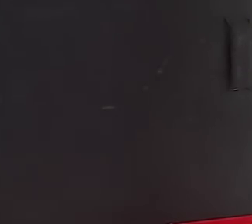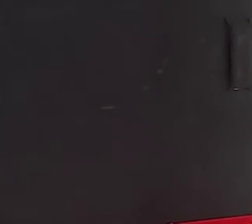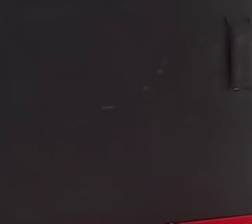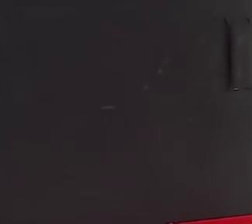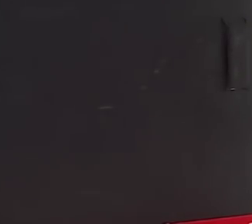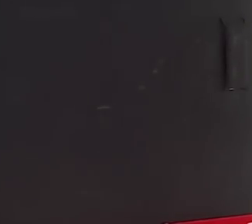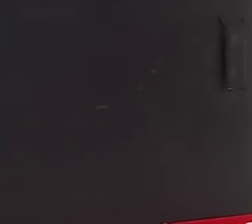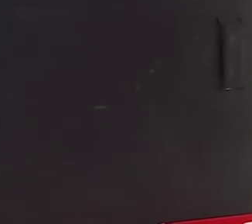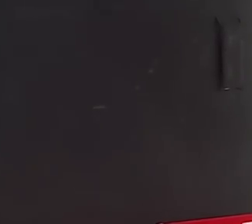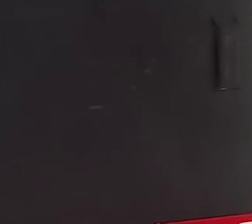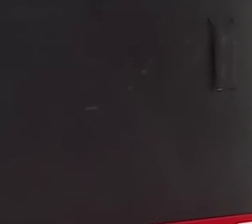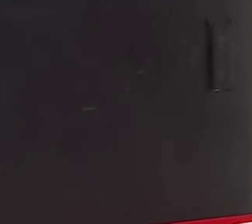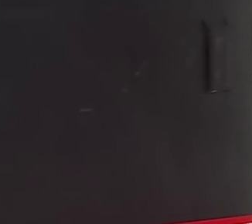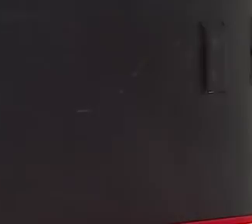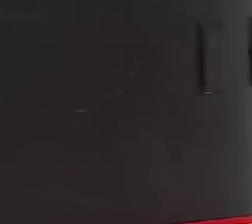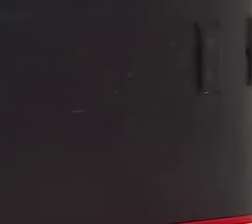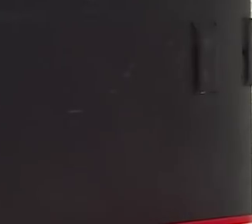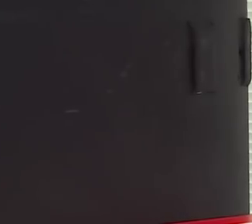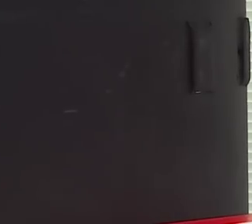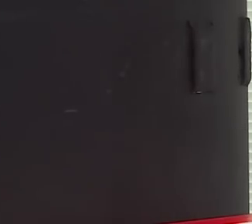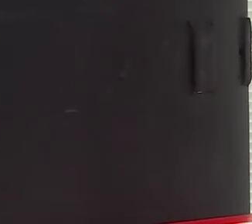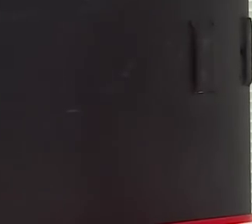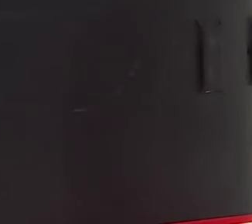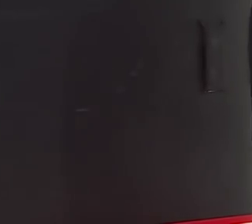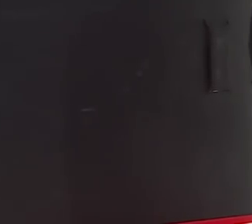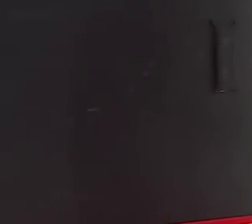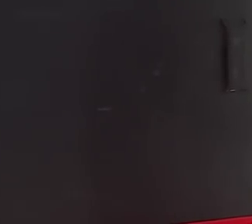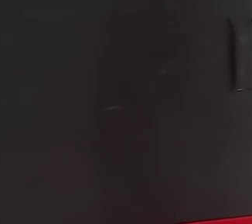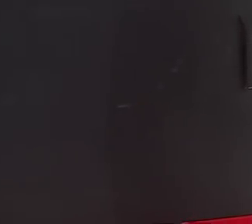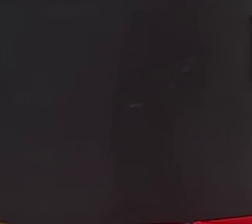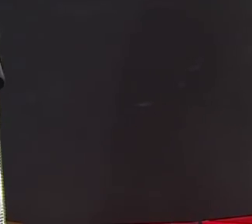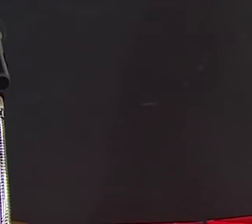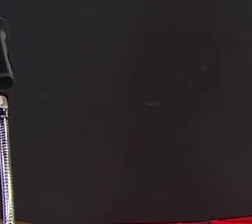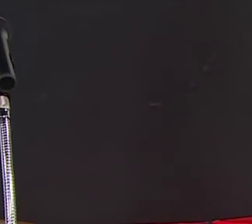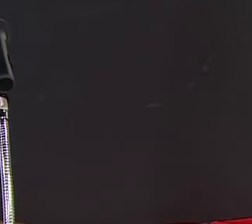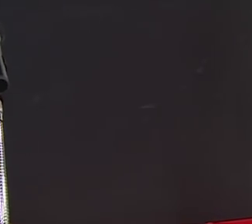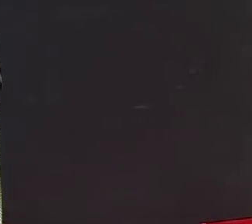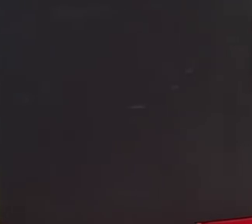Up next, we have a panel discussion. So this is the exciting part.